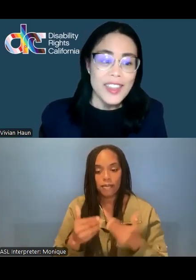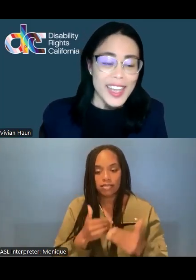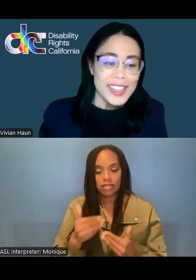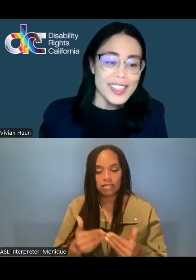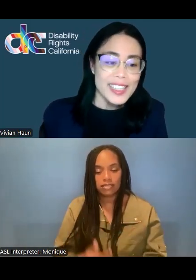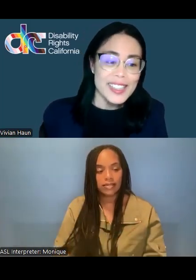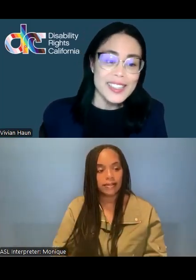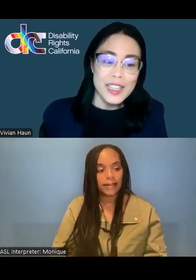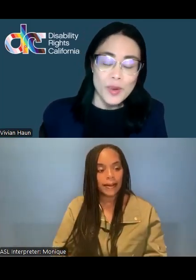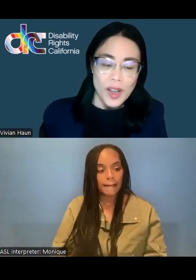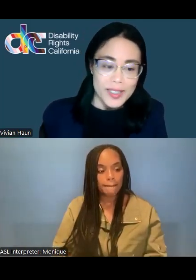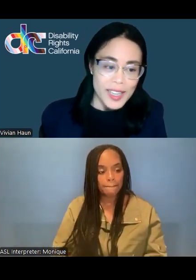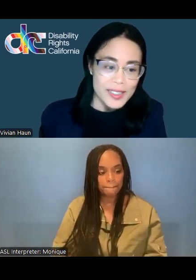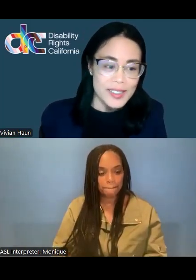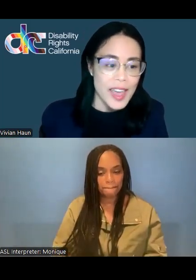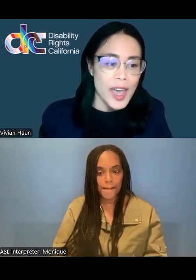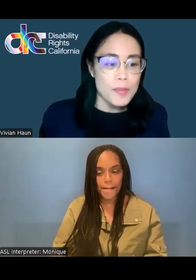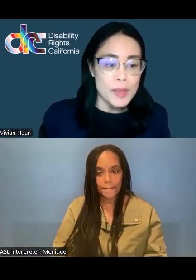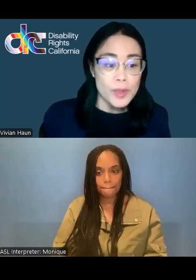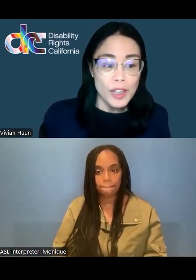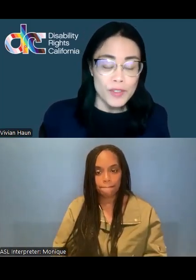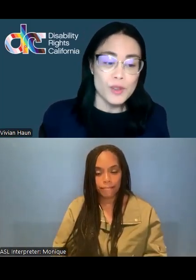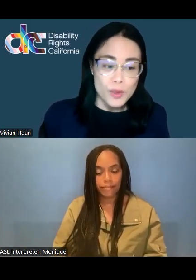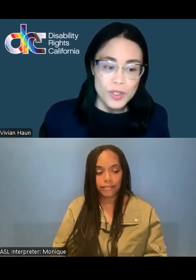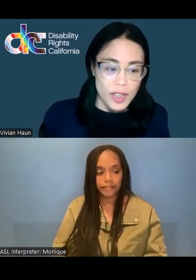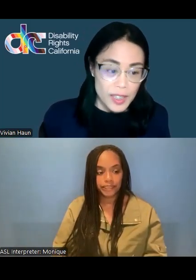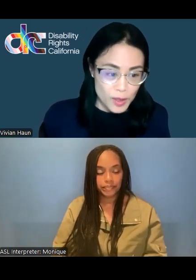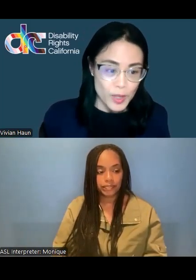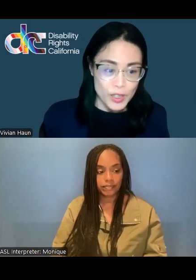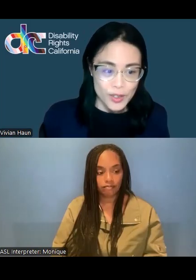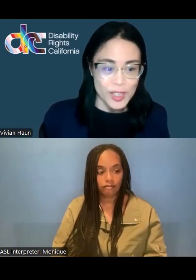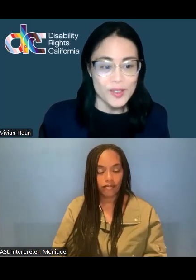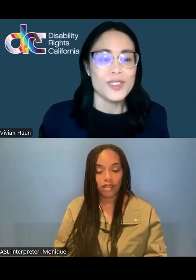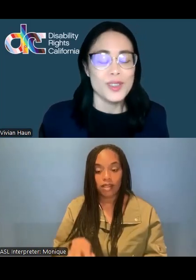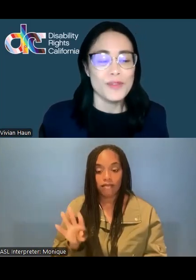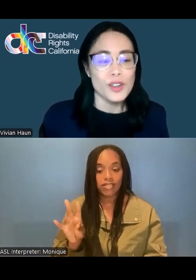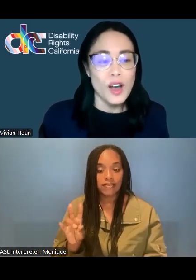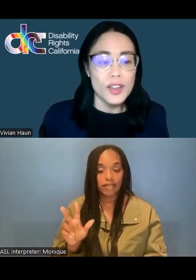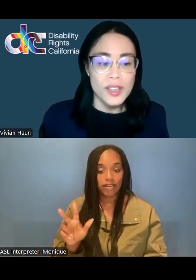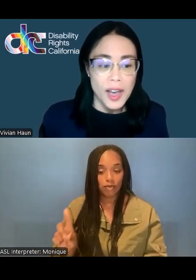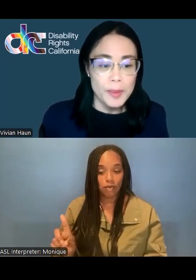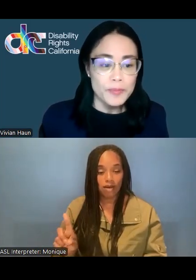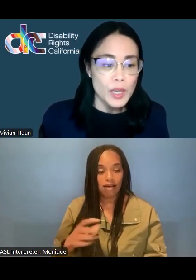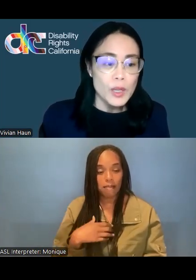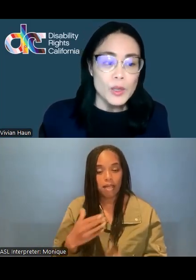That is an existing process that people have used, in the regional center system for a long time